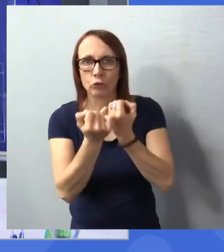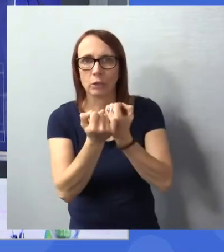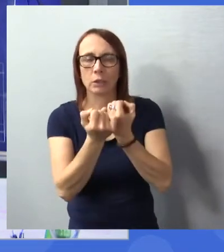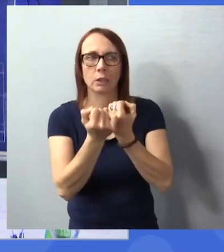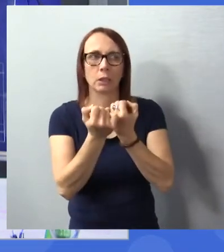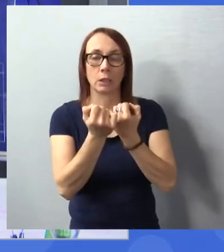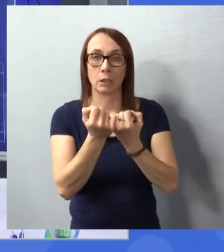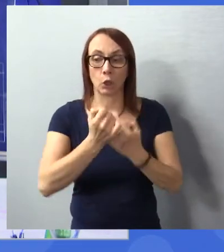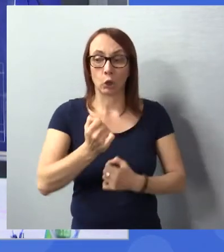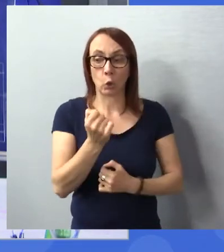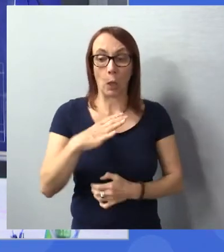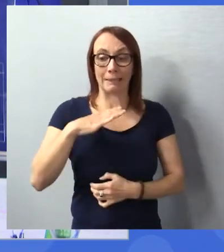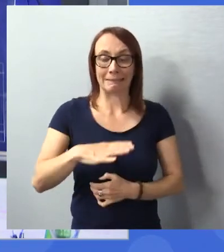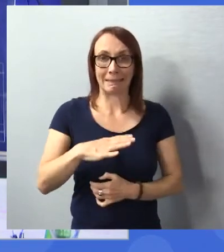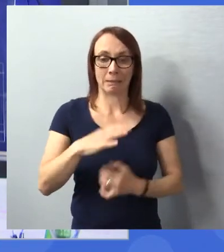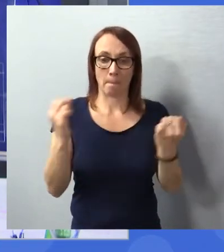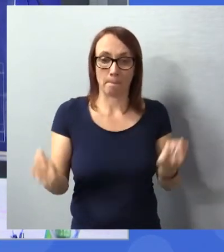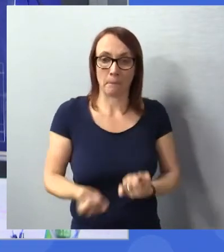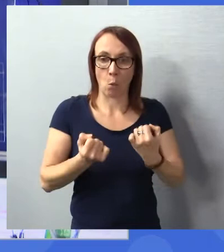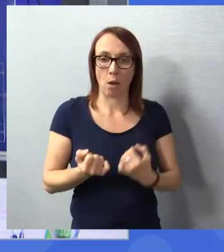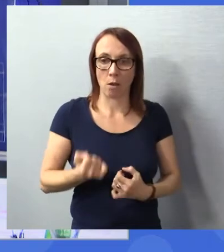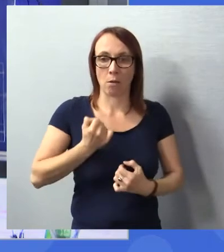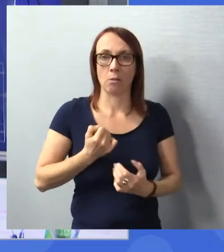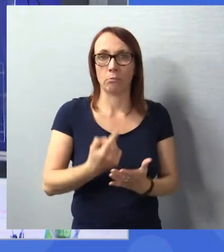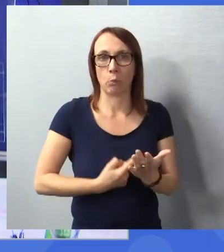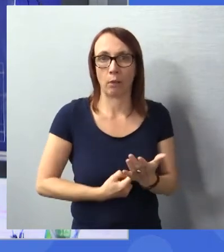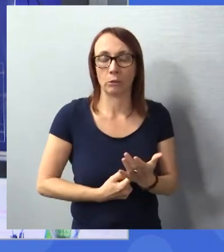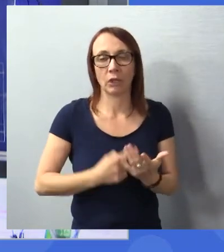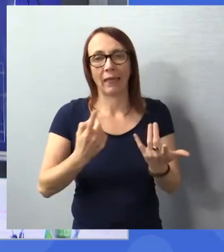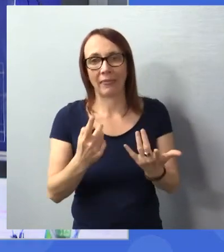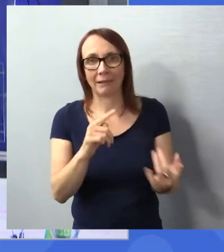in Scotland to see energy policy and then it was about to be our table if we